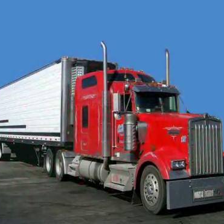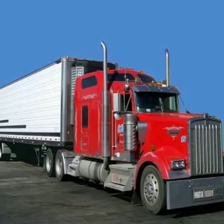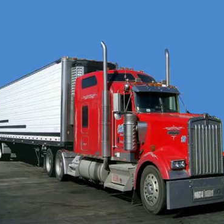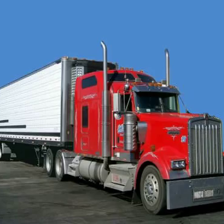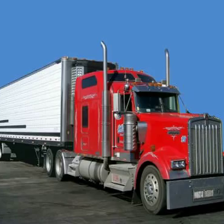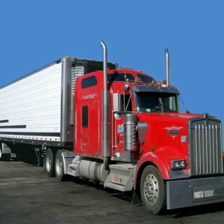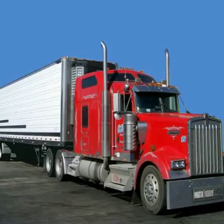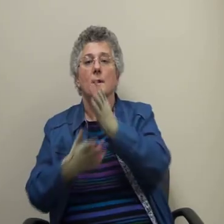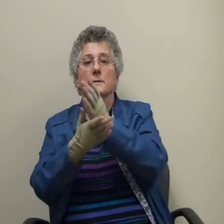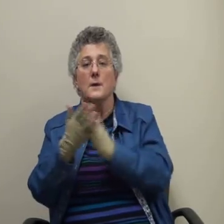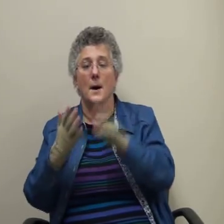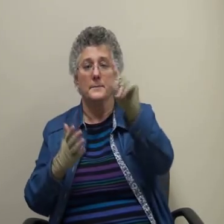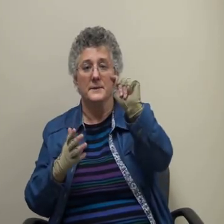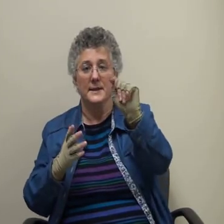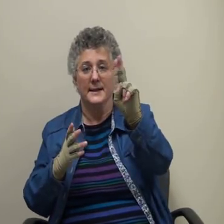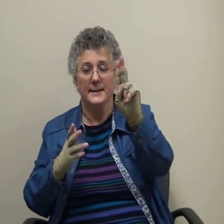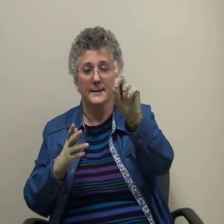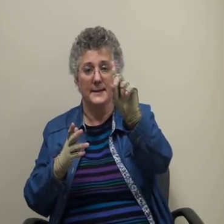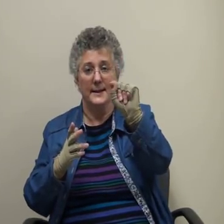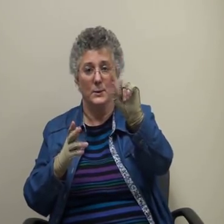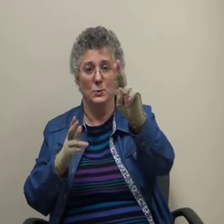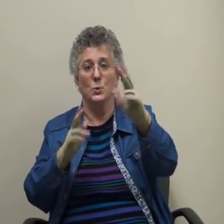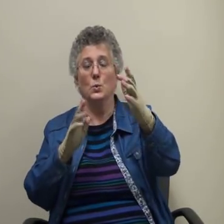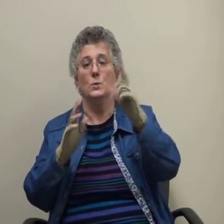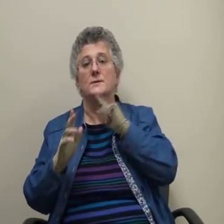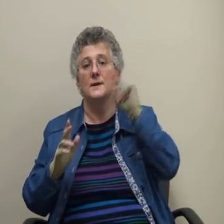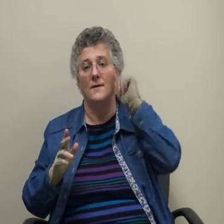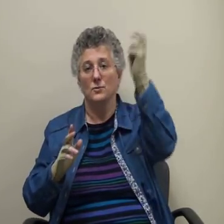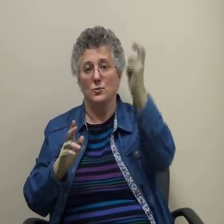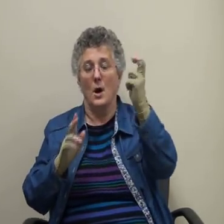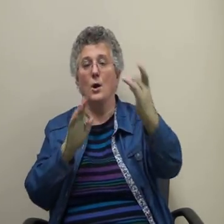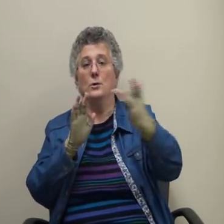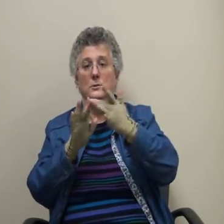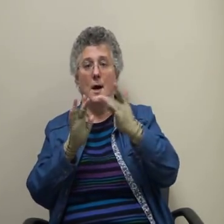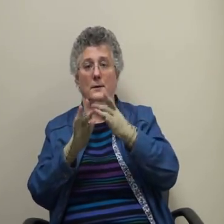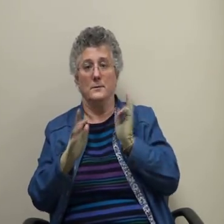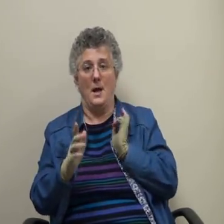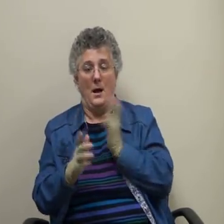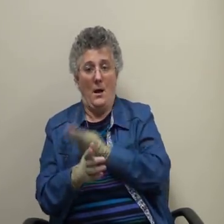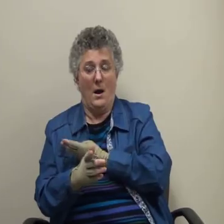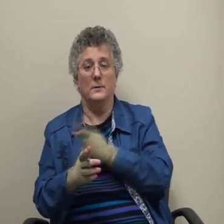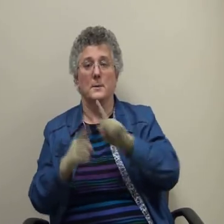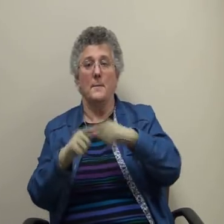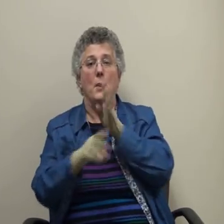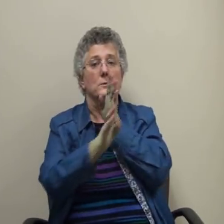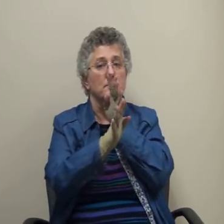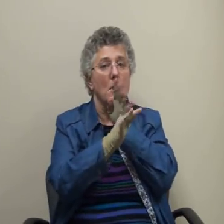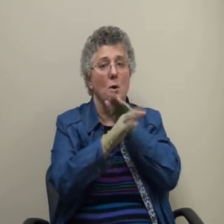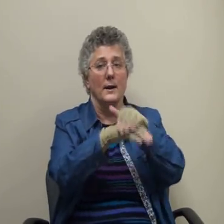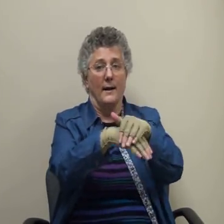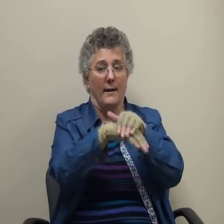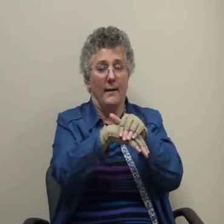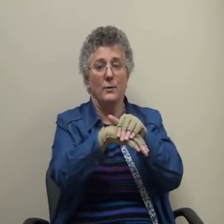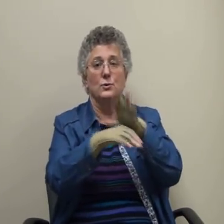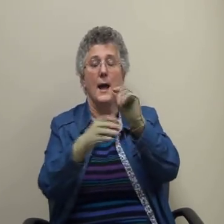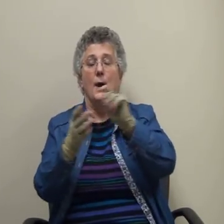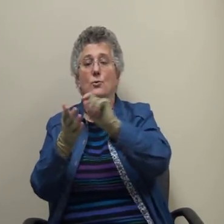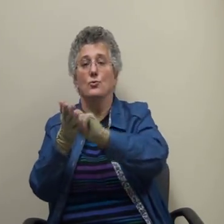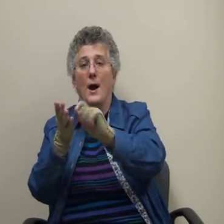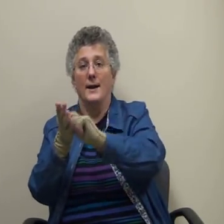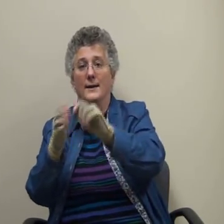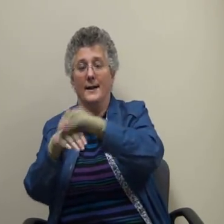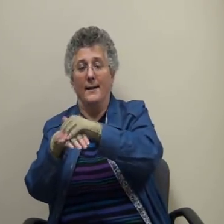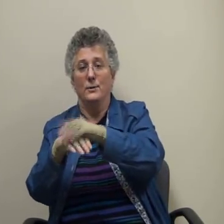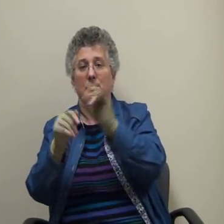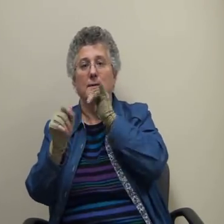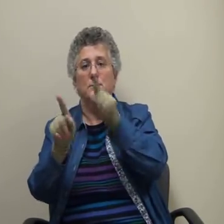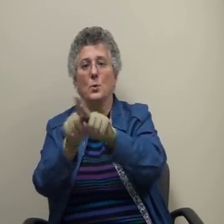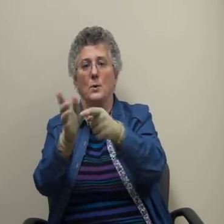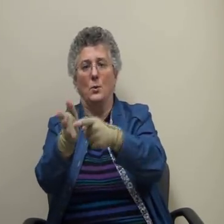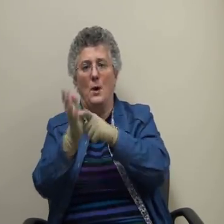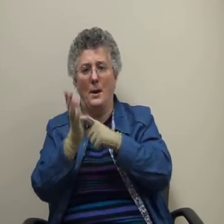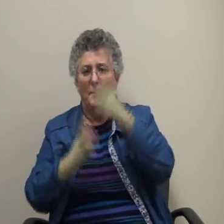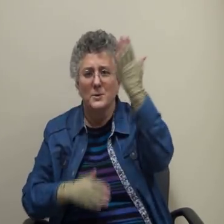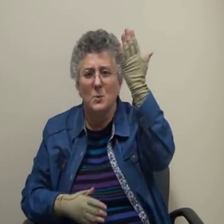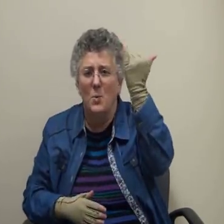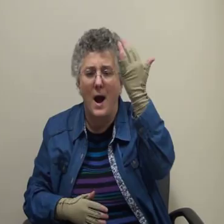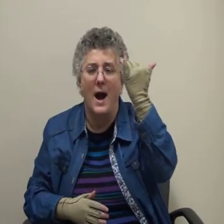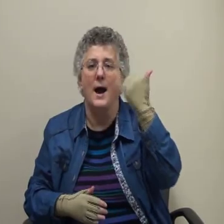Some DTU's deaf truckers contacted us asking why spoken english and written english are requirements,